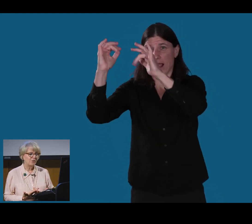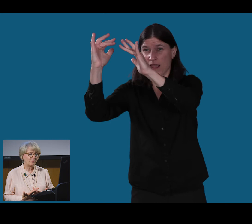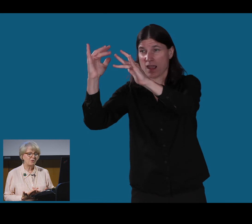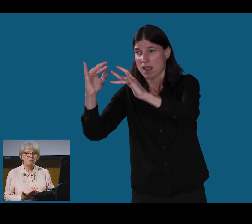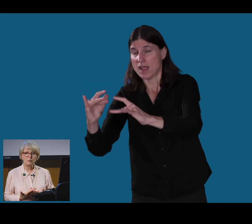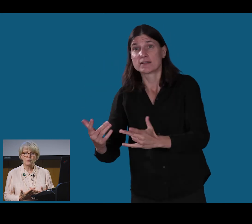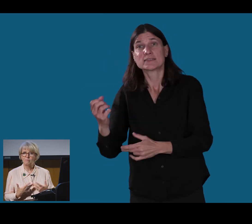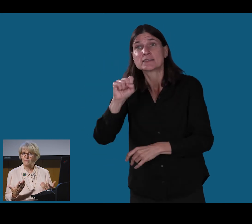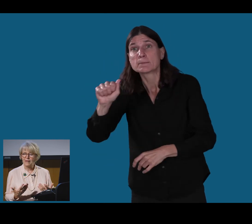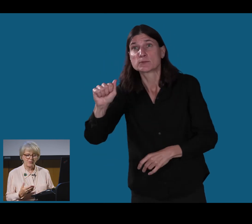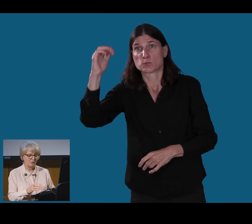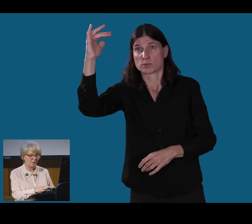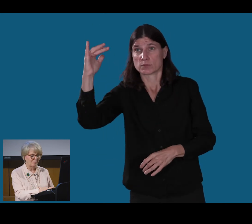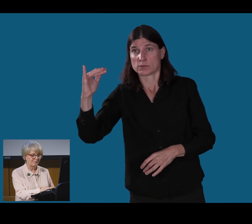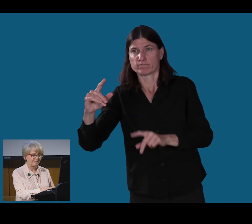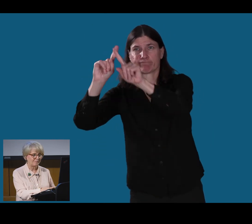substance abuse etc.